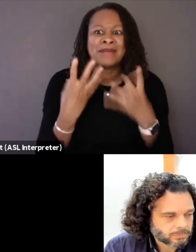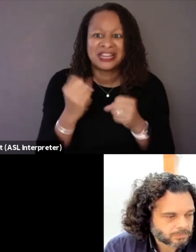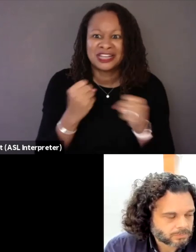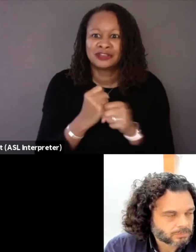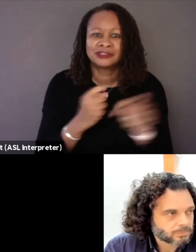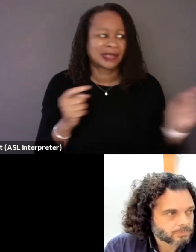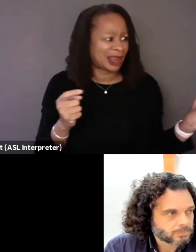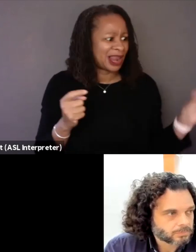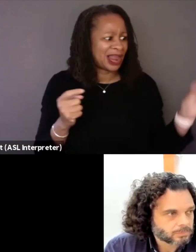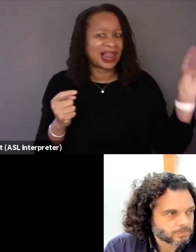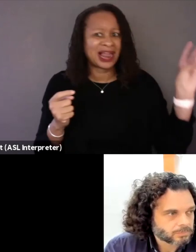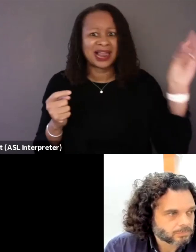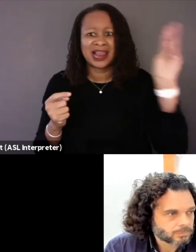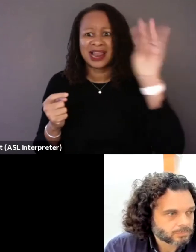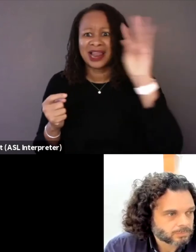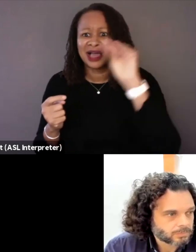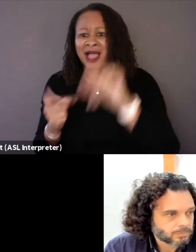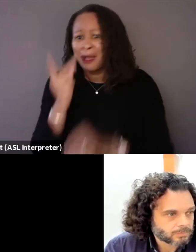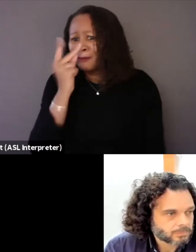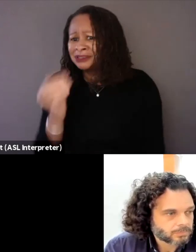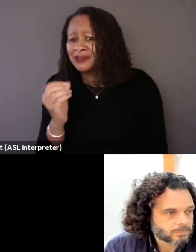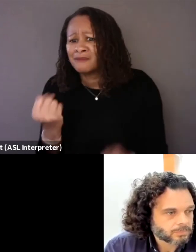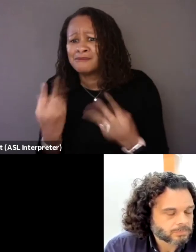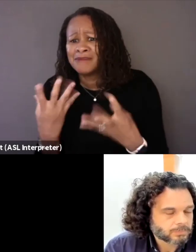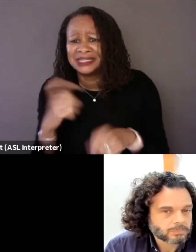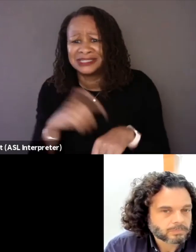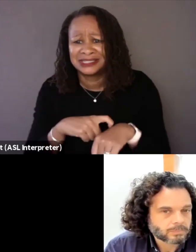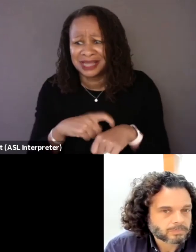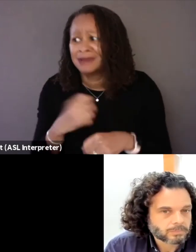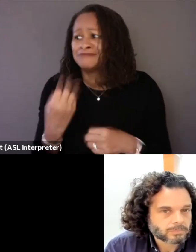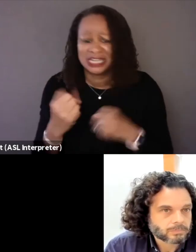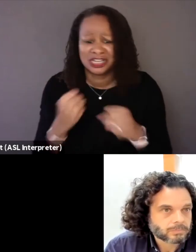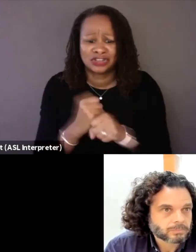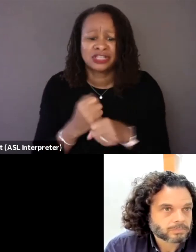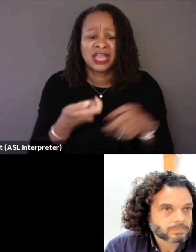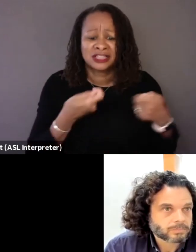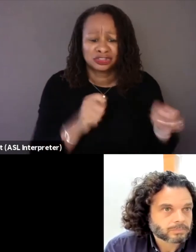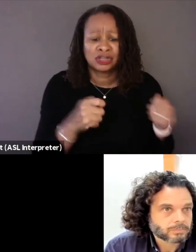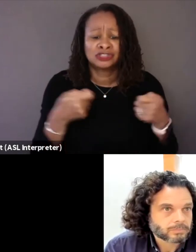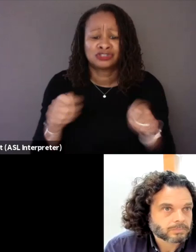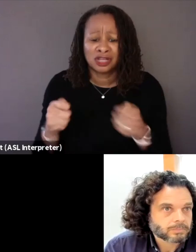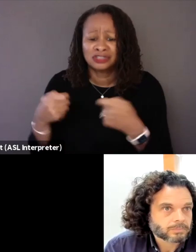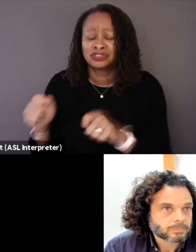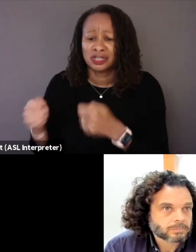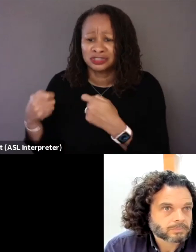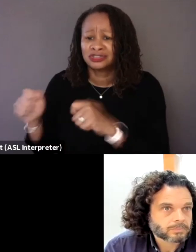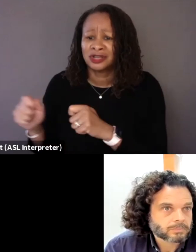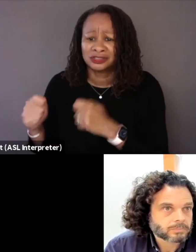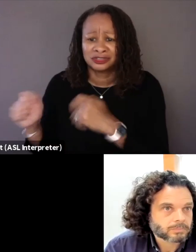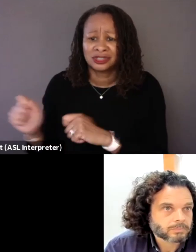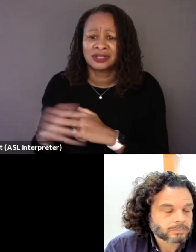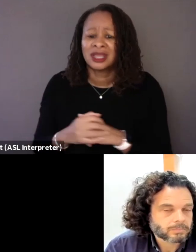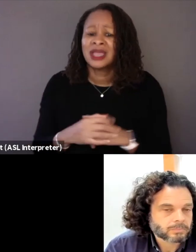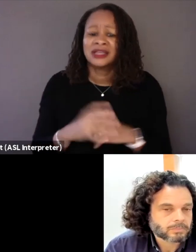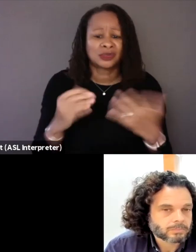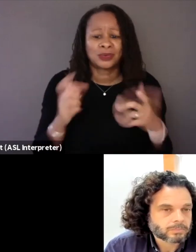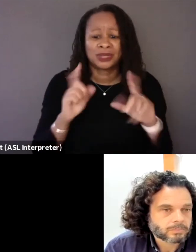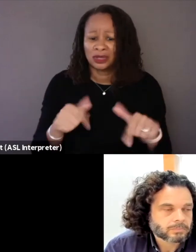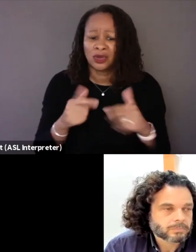This has been pissing them off for a really long time and they've tried every avenue and they're like, okay, we're done, now we're going to go forward. So yeah, I loved her,